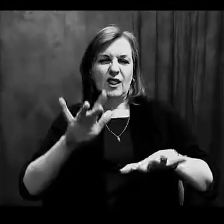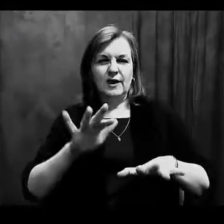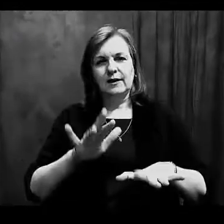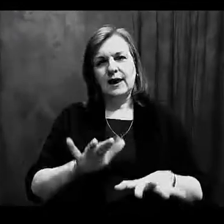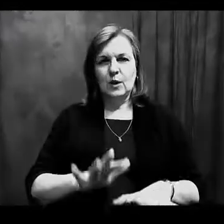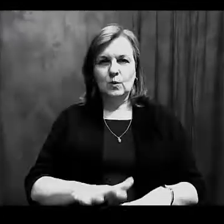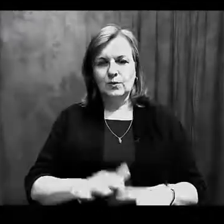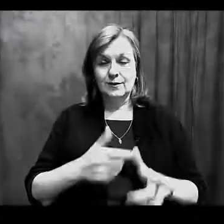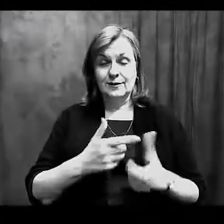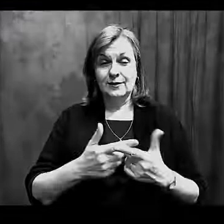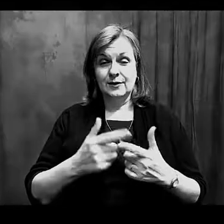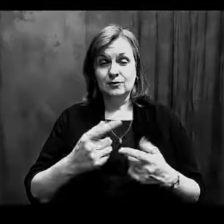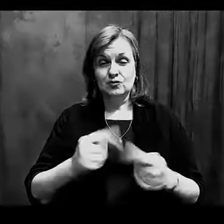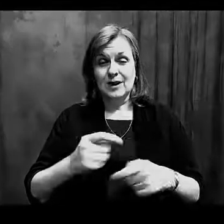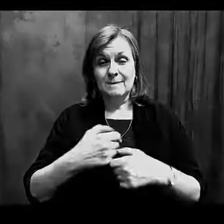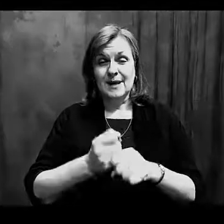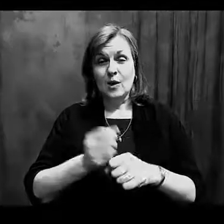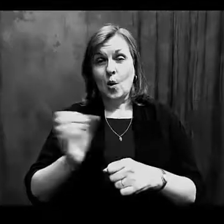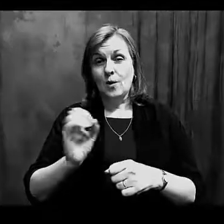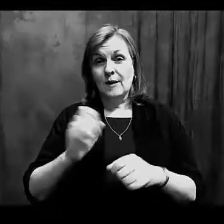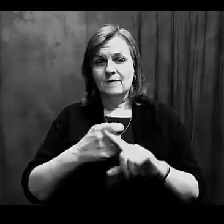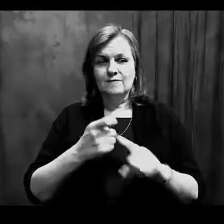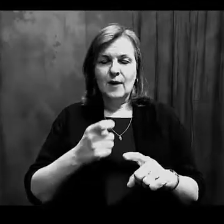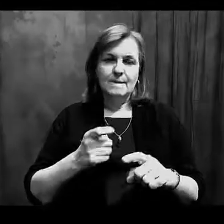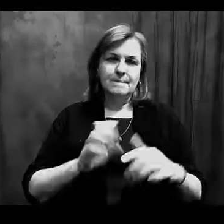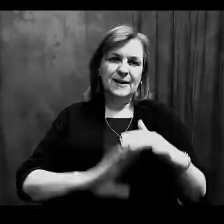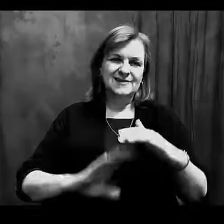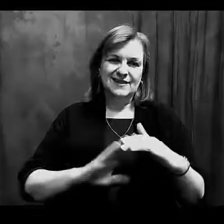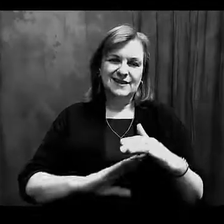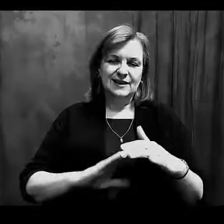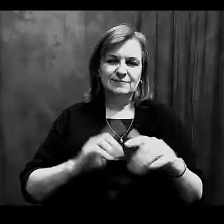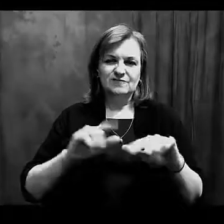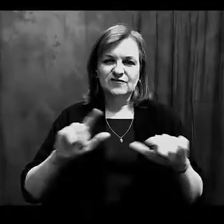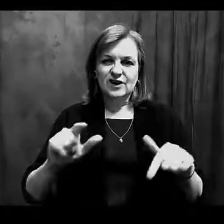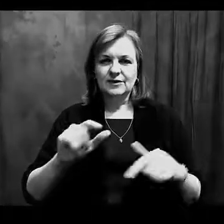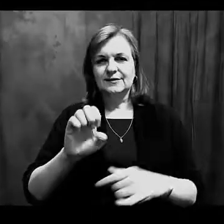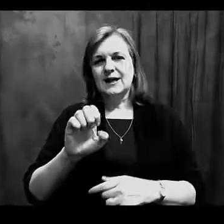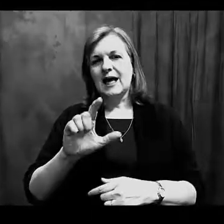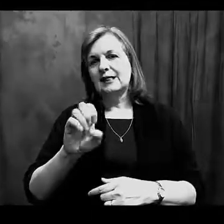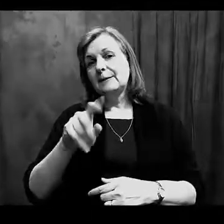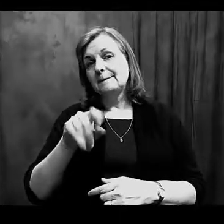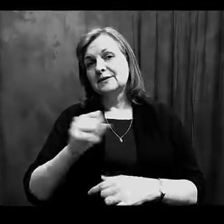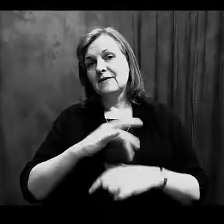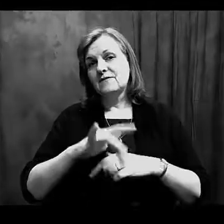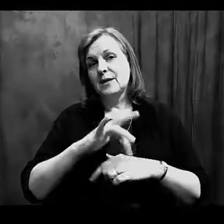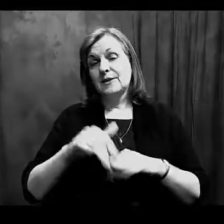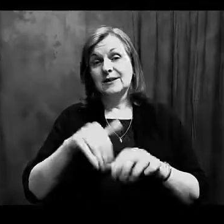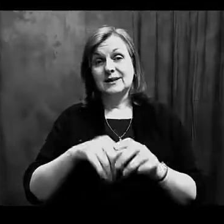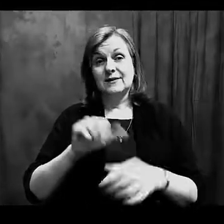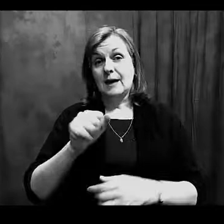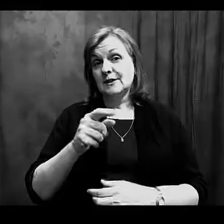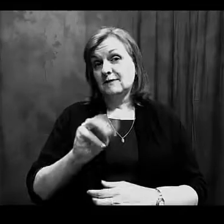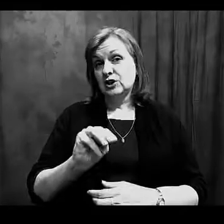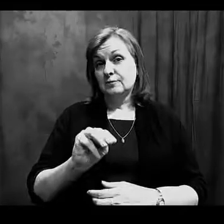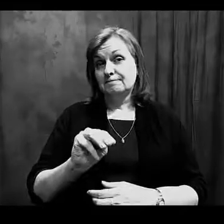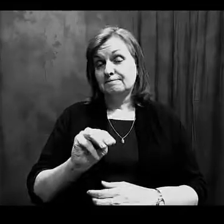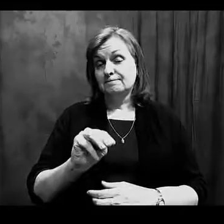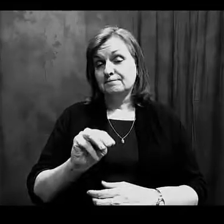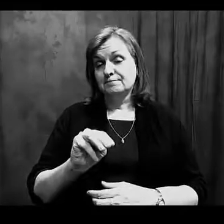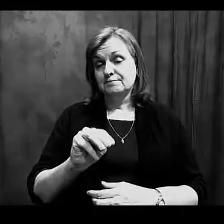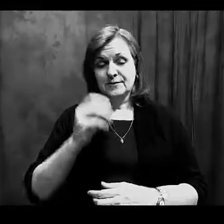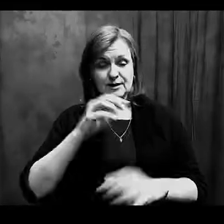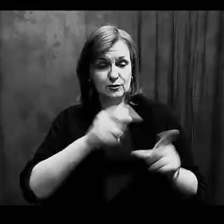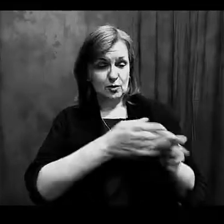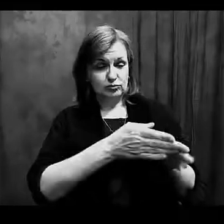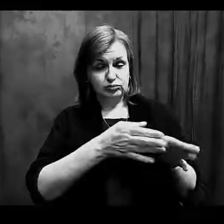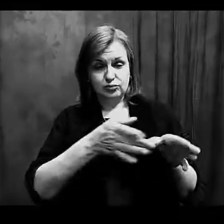and trying to form organisms from essentially the elements available in the atmosphere so we don't see the formation of large